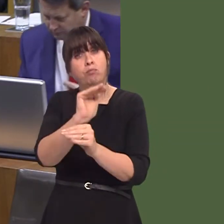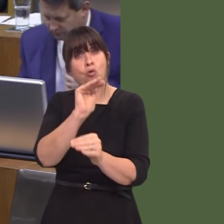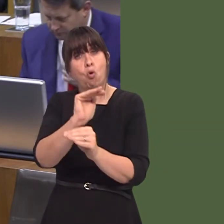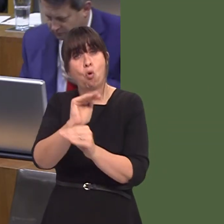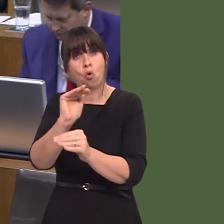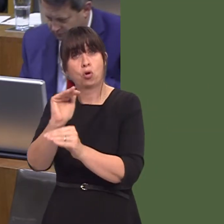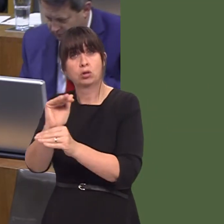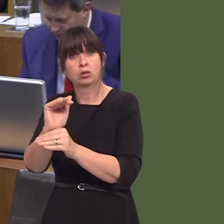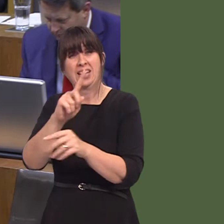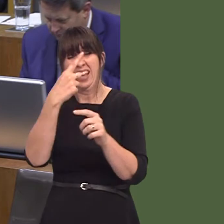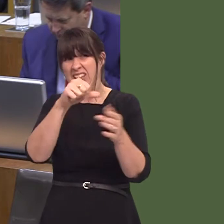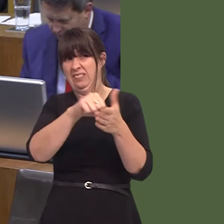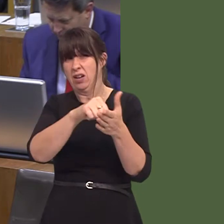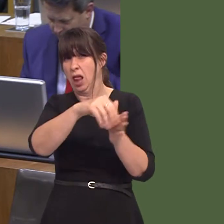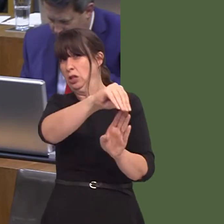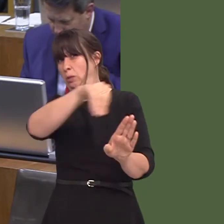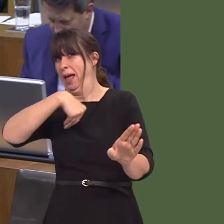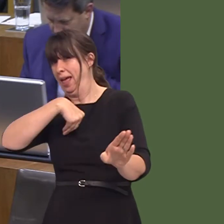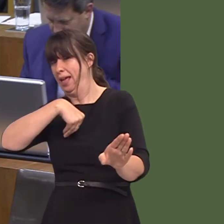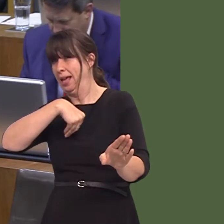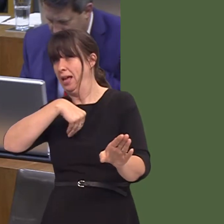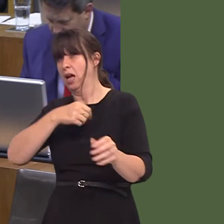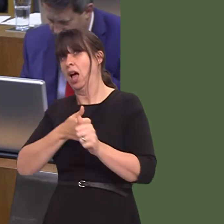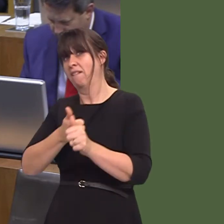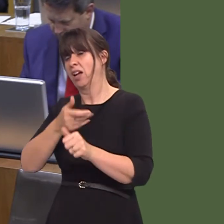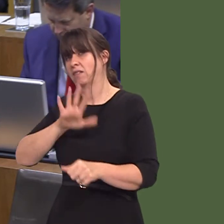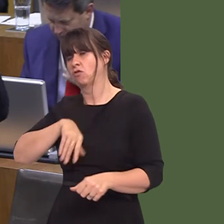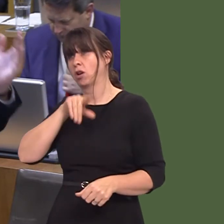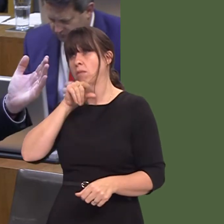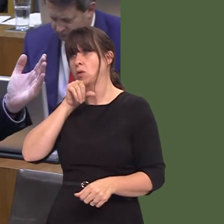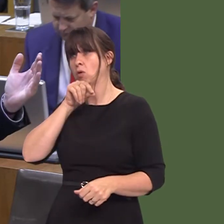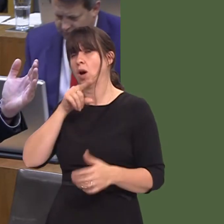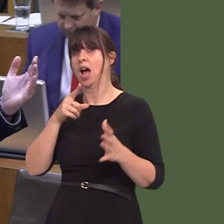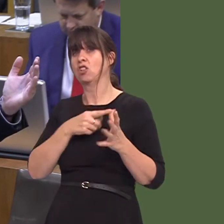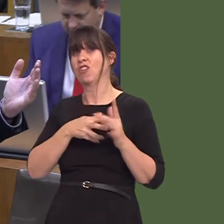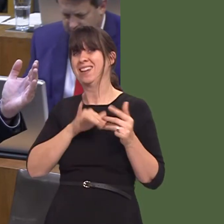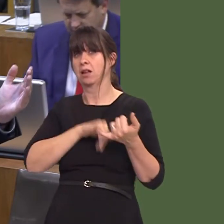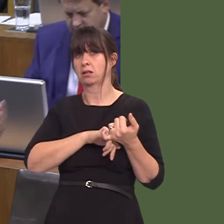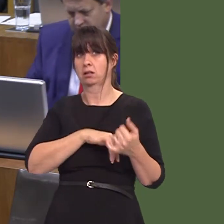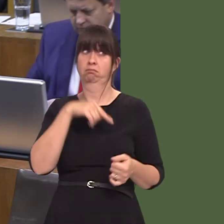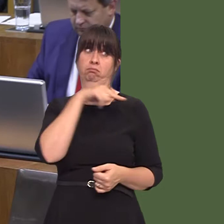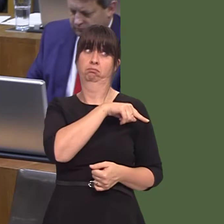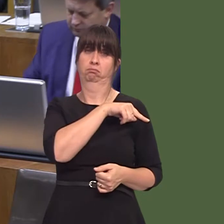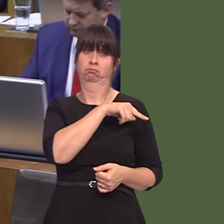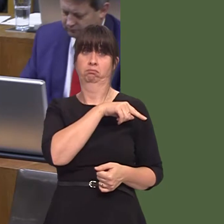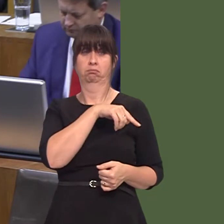markets where payment is not always available is done, of course, by Atradius across the road. That is their roleóformerly Nederlandsche Credietverzekering Maatschappij, formerly,